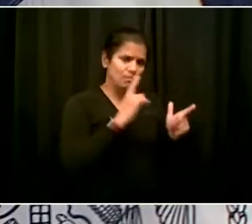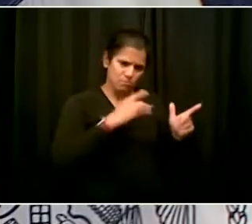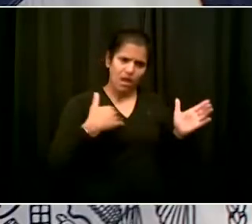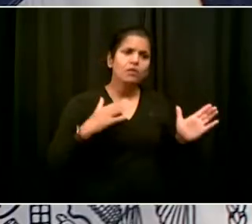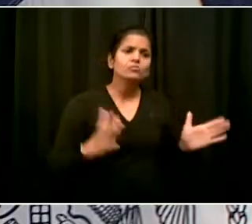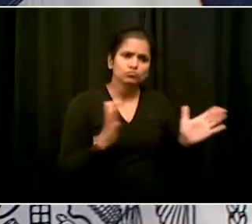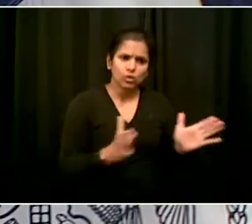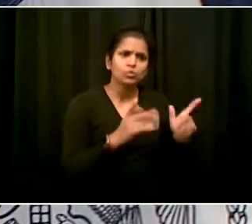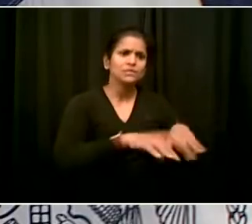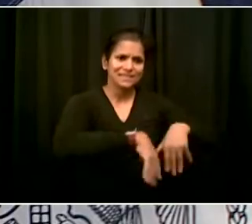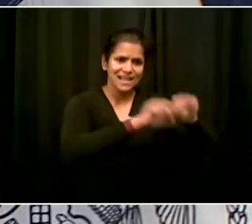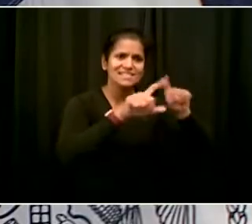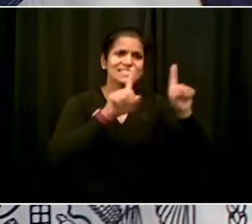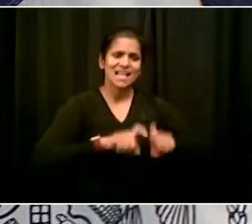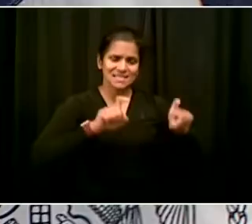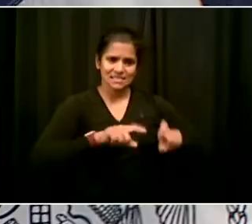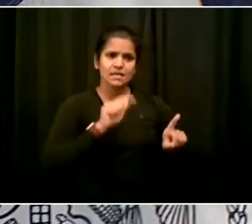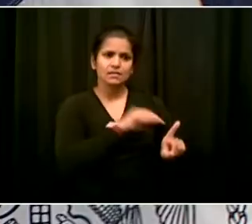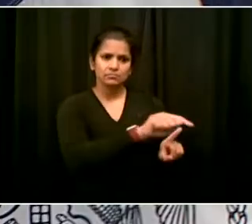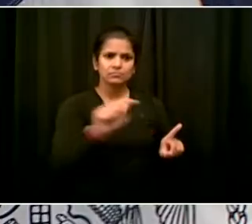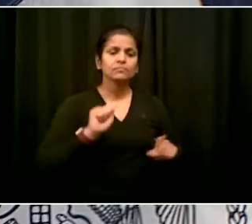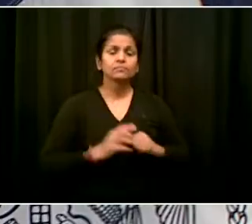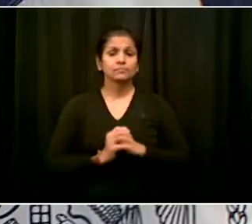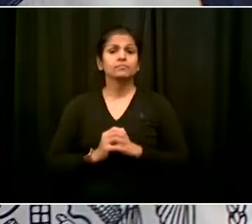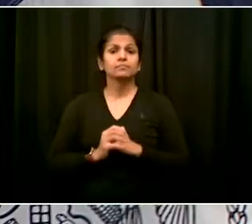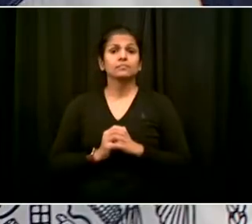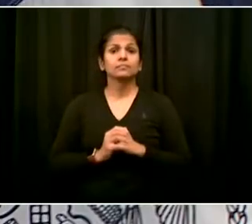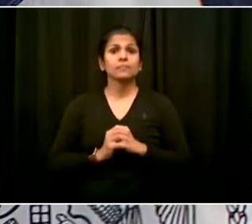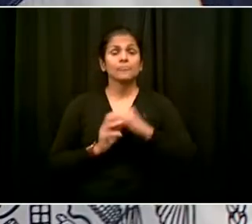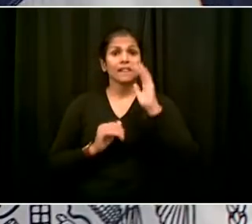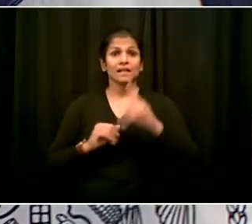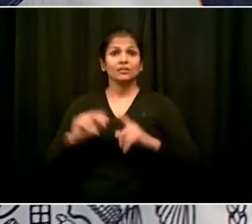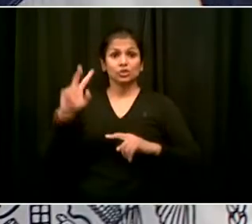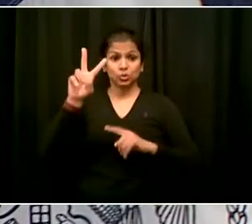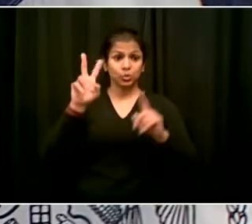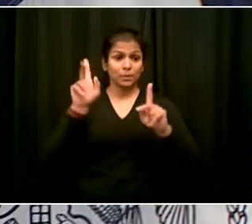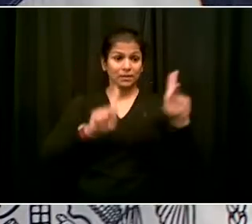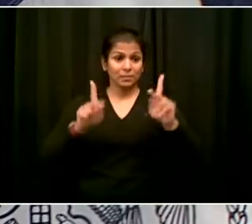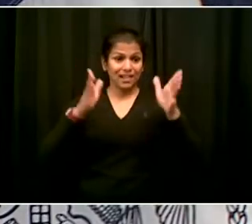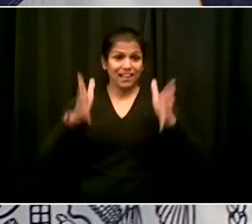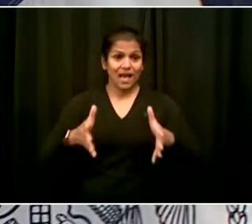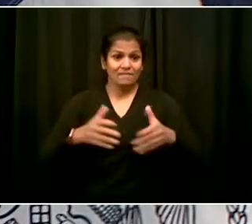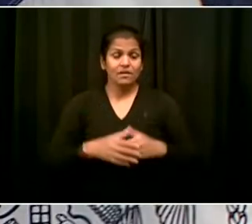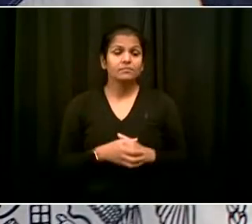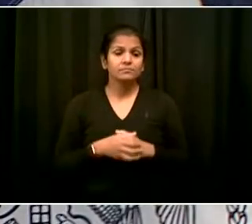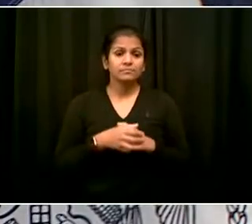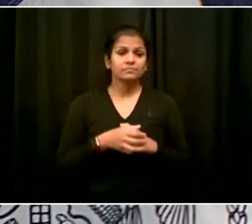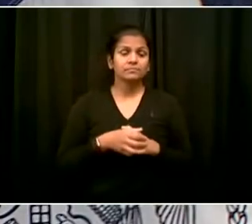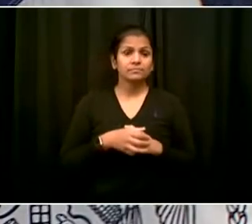BUT WE ARE GOINING TO KEEP SUPPORTING EERYVEBOBO DYTO GET TESTING TO THEM AA NDMME AKSURE E THEY KNOW WHERE TESTING IS IN